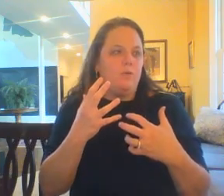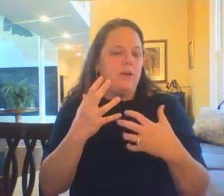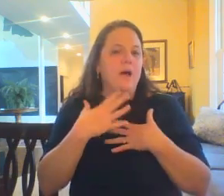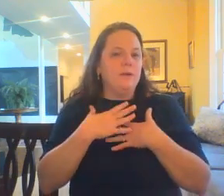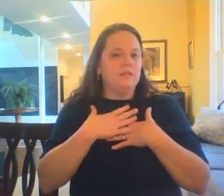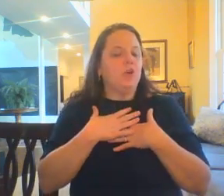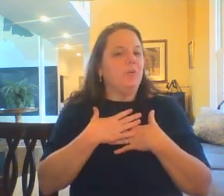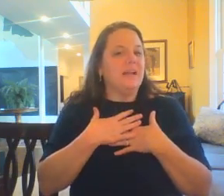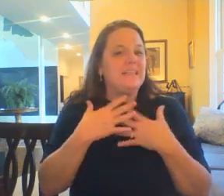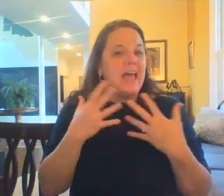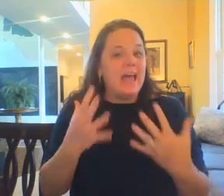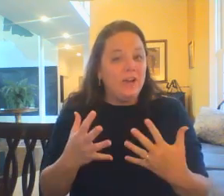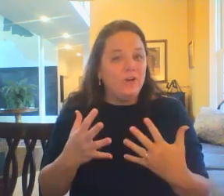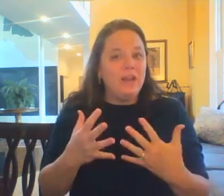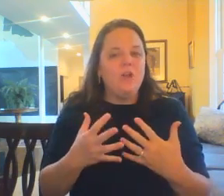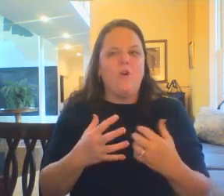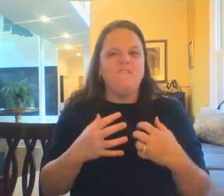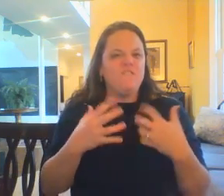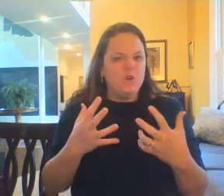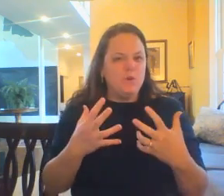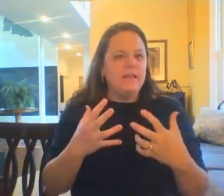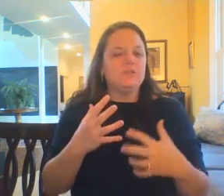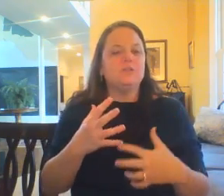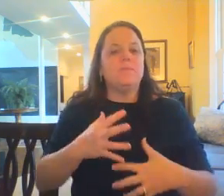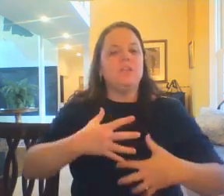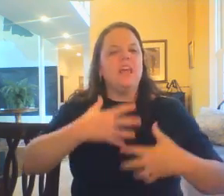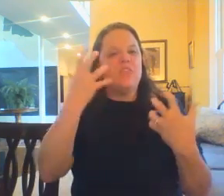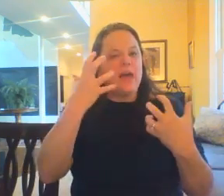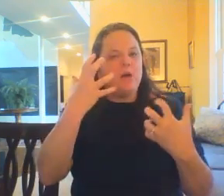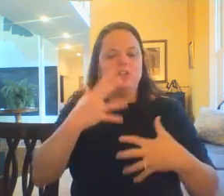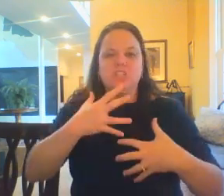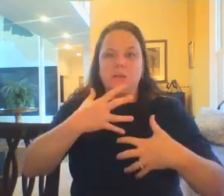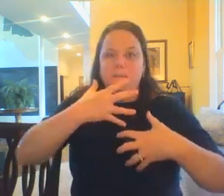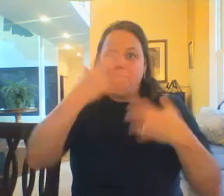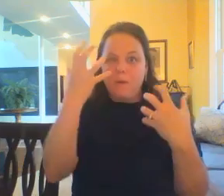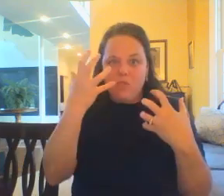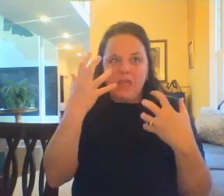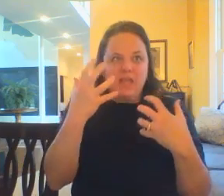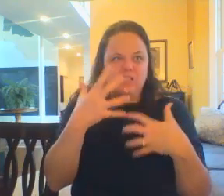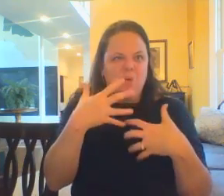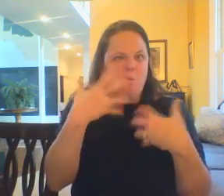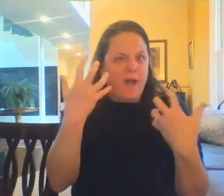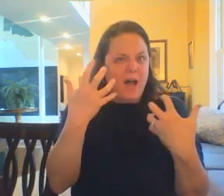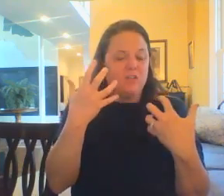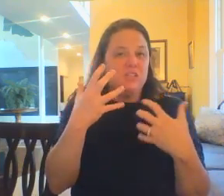what I would interpret as angry or furious or something like that when it's